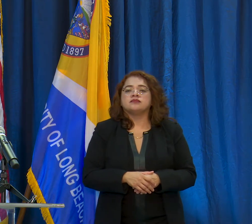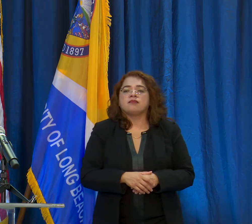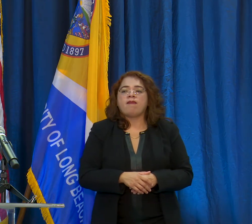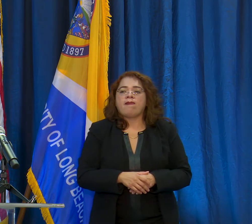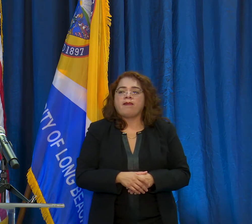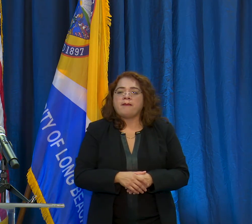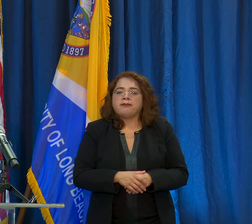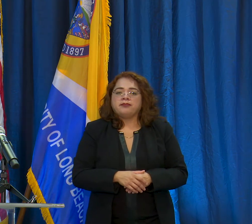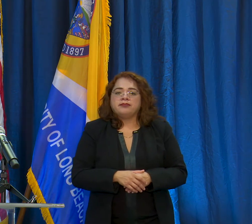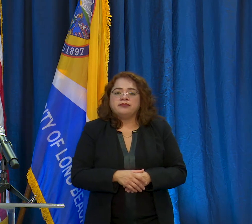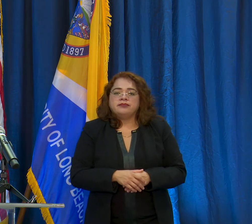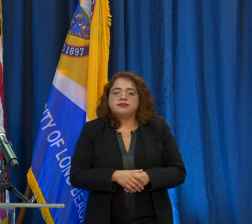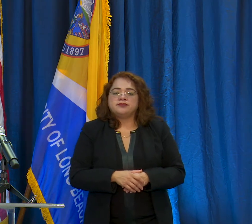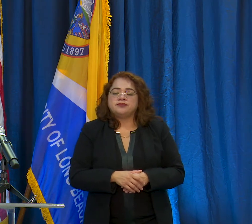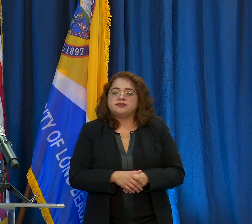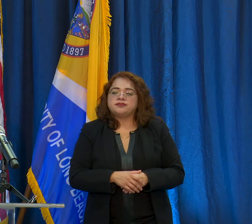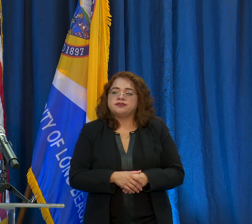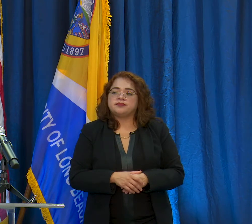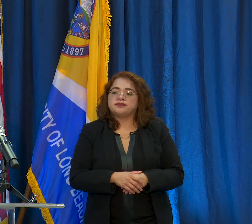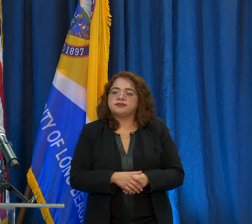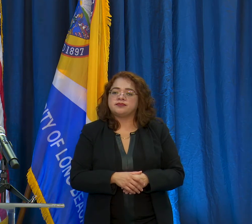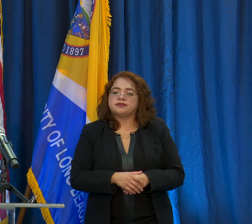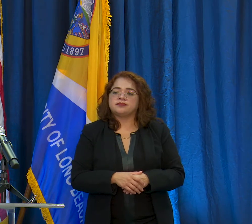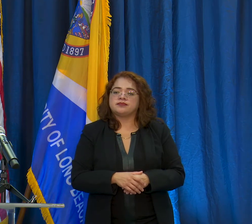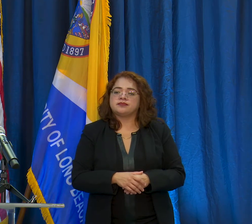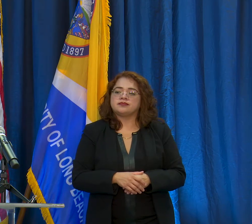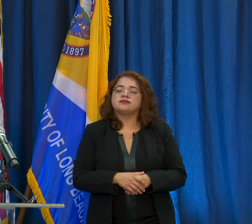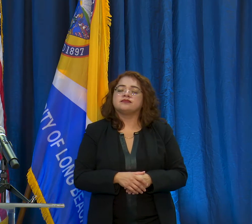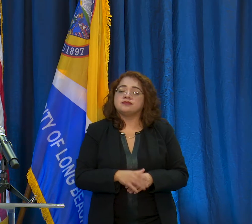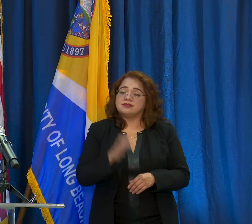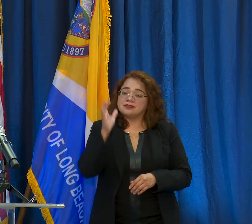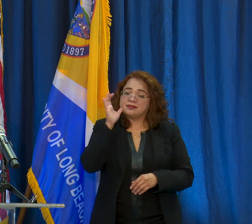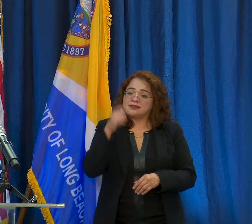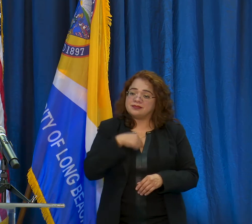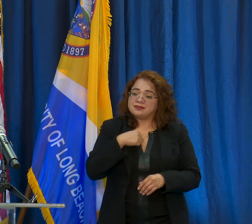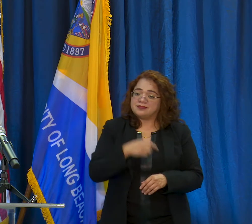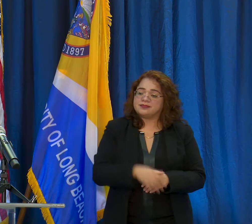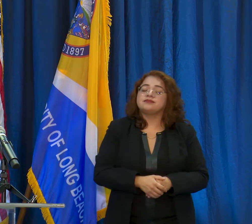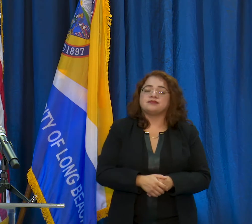Elena, are you there? Yeah, can you hear me? Yes we can, go ahead.